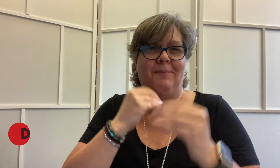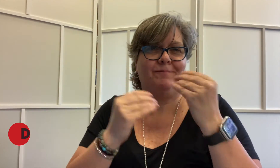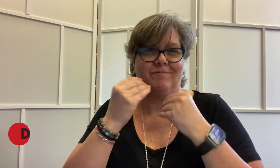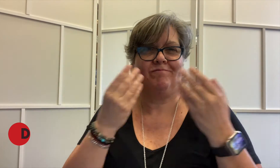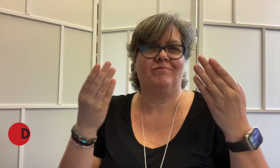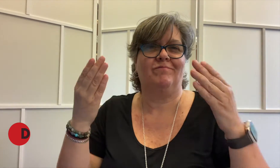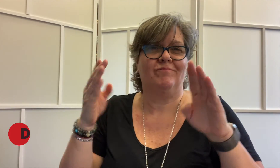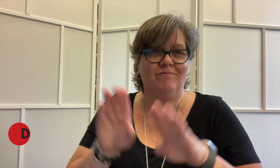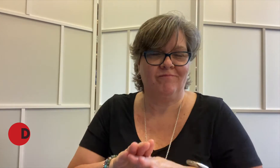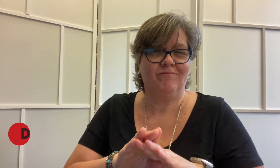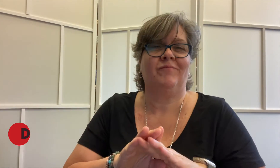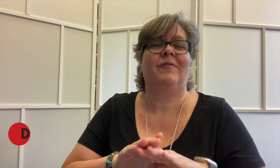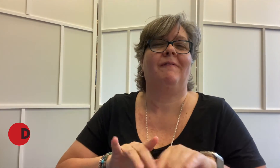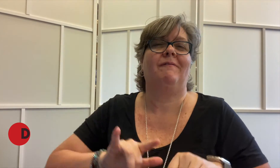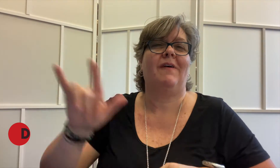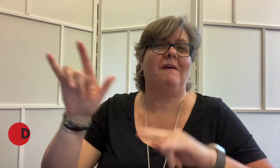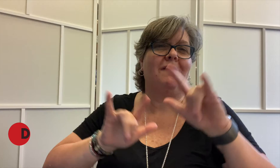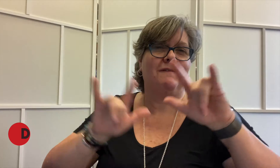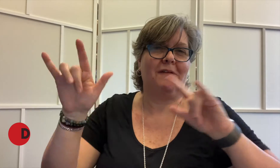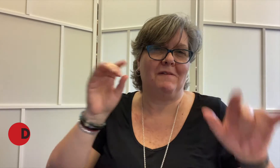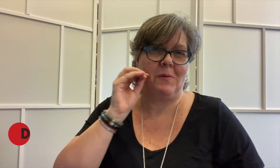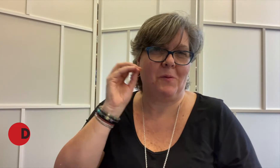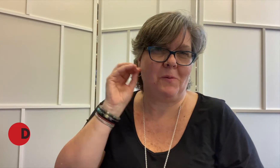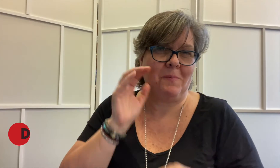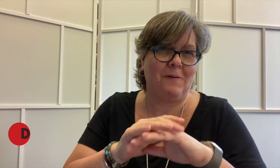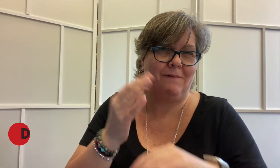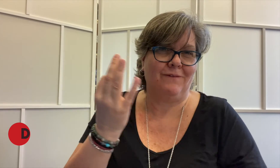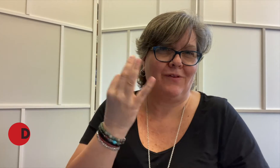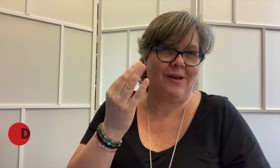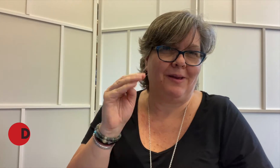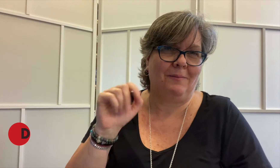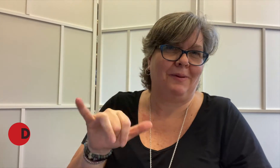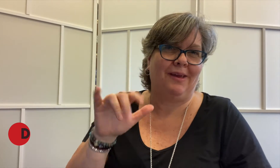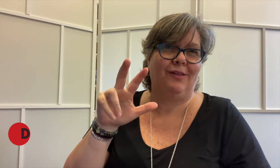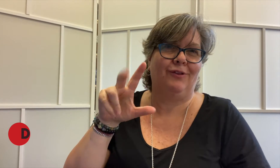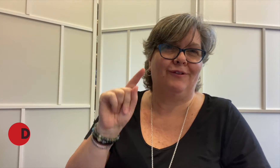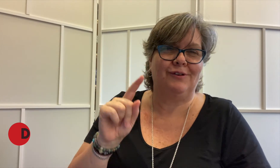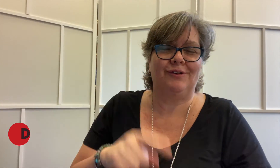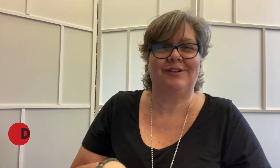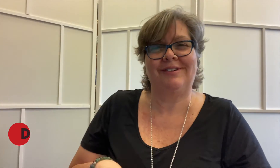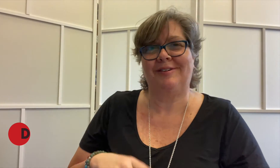to end the event then we all go back home on Friday, May 31.